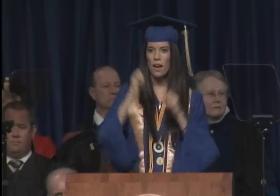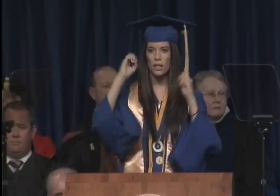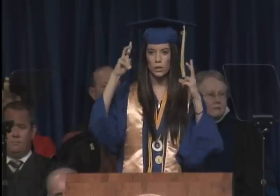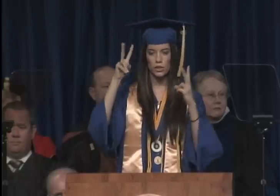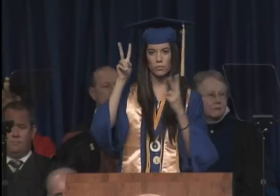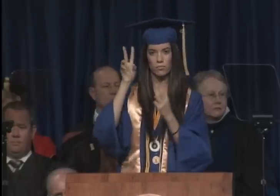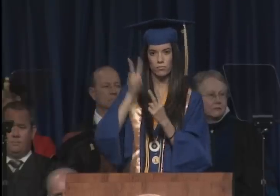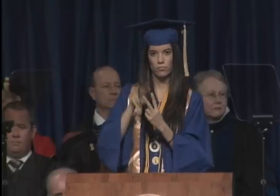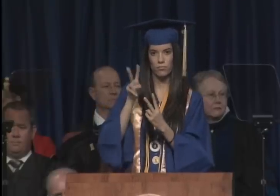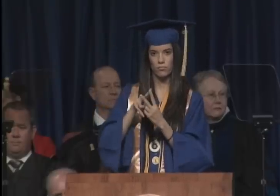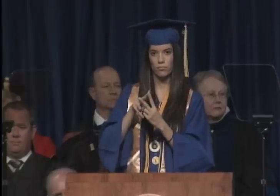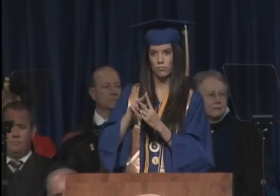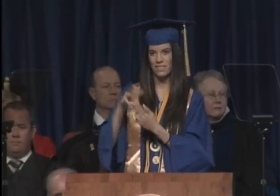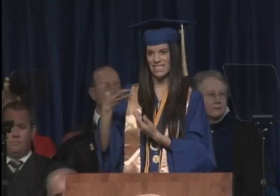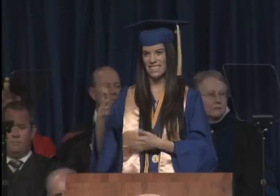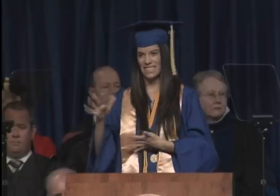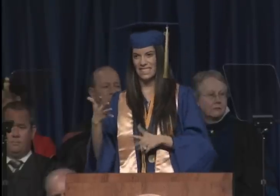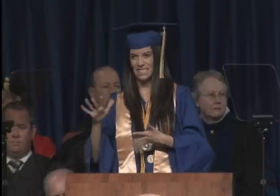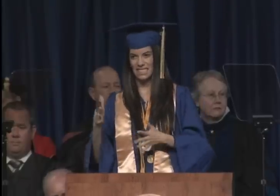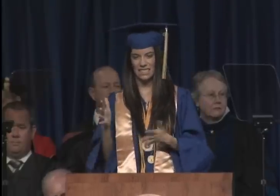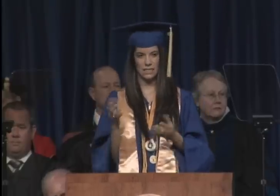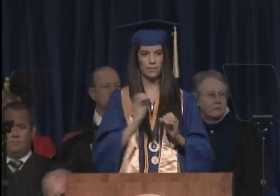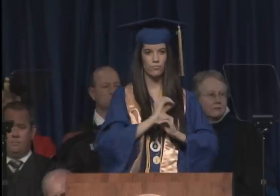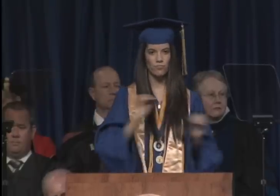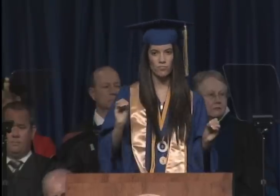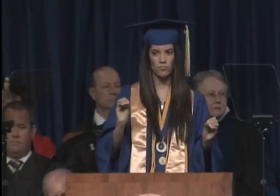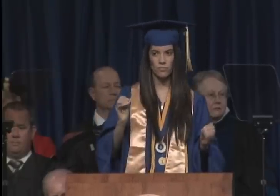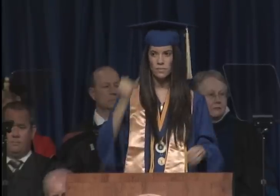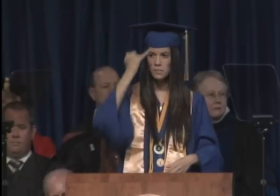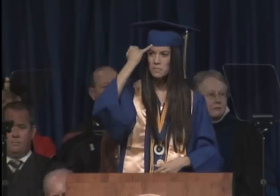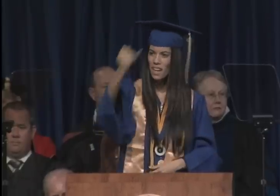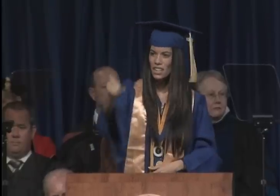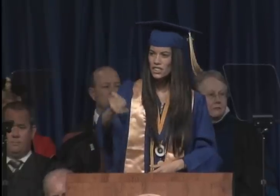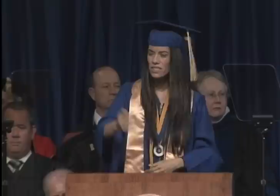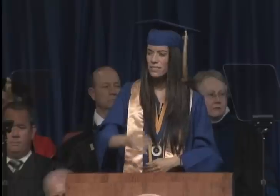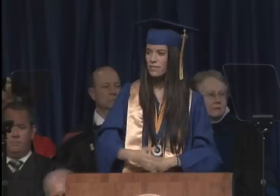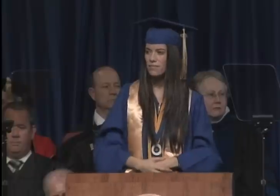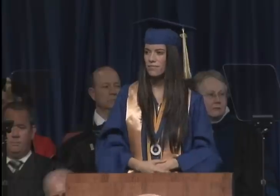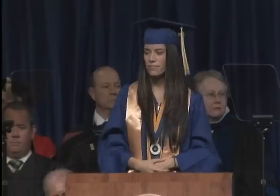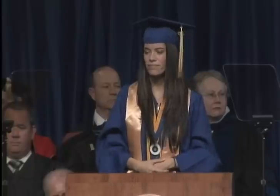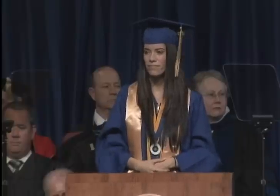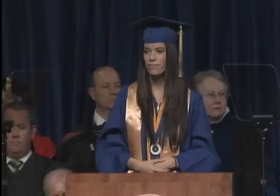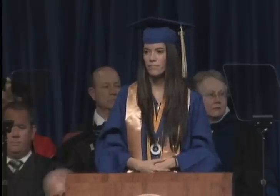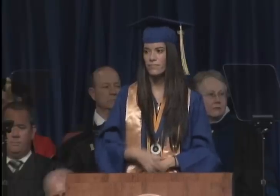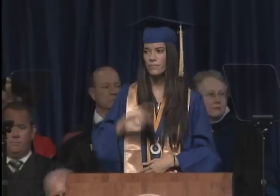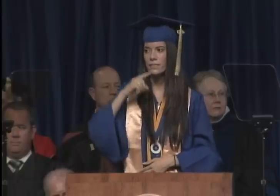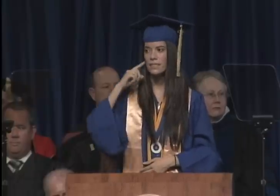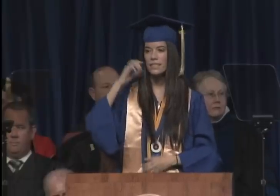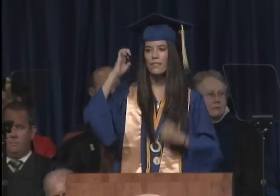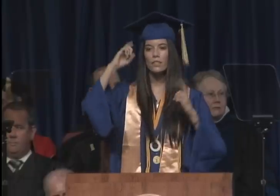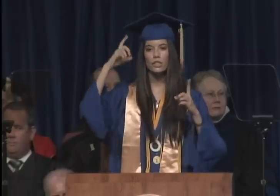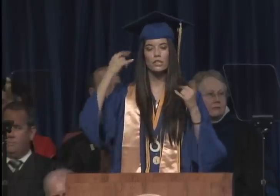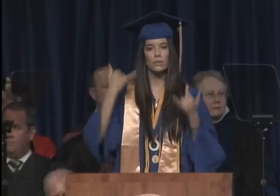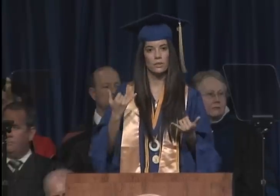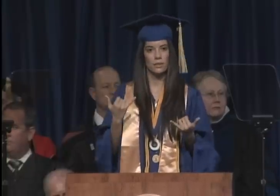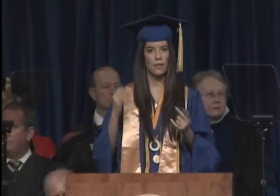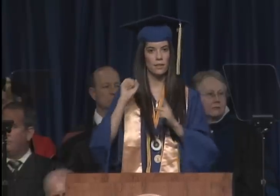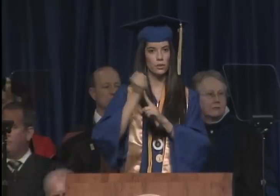Statistics show that 90 percent of all deaf people in the world do not receive sufficient education or any education at all.